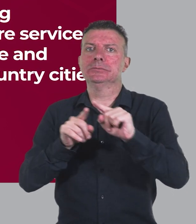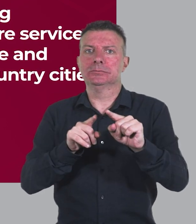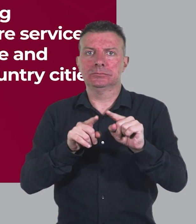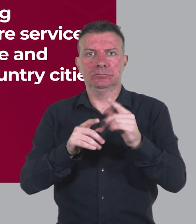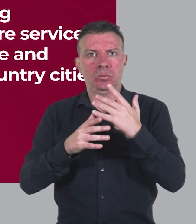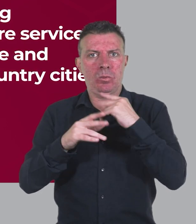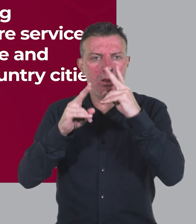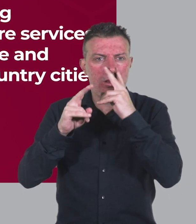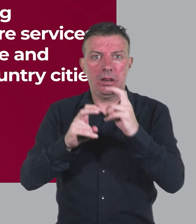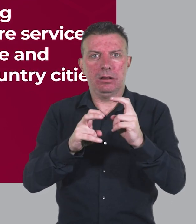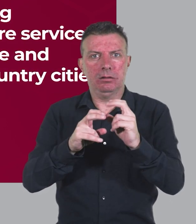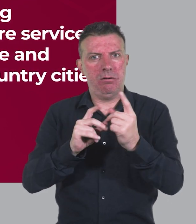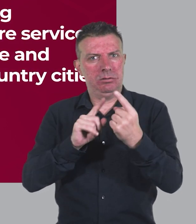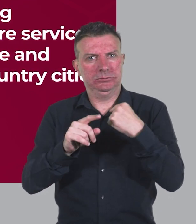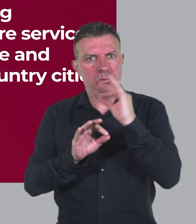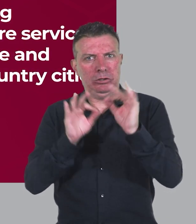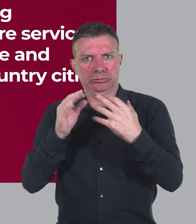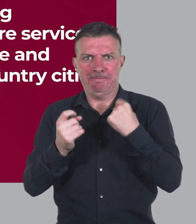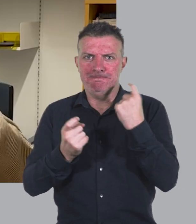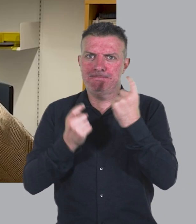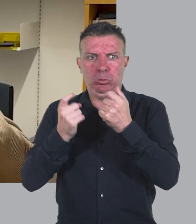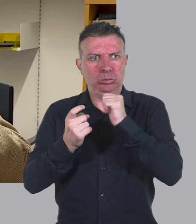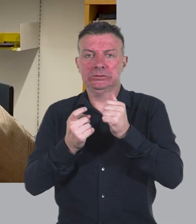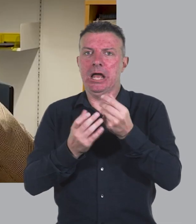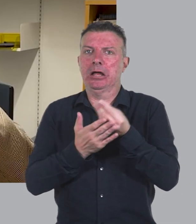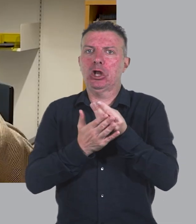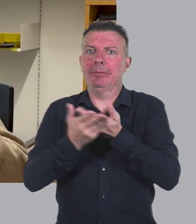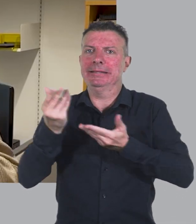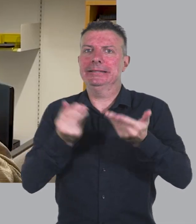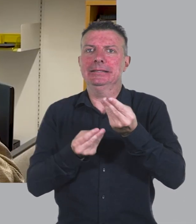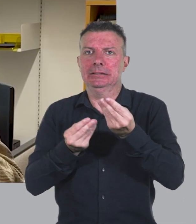we sought to answer these questions and to use economic theory